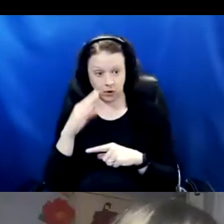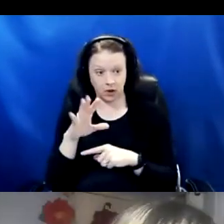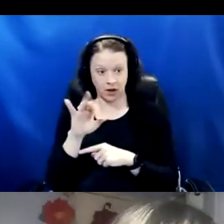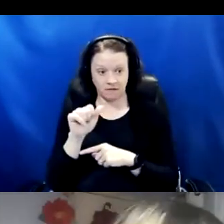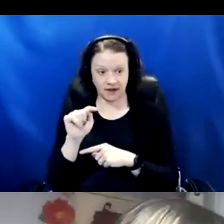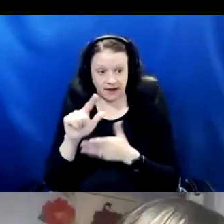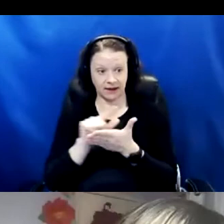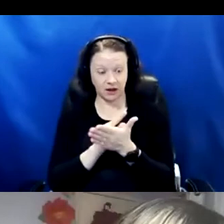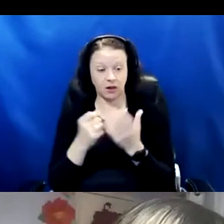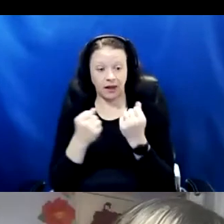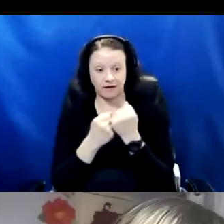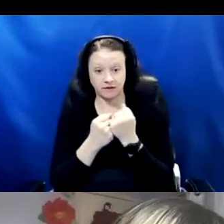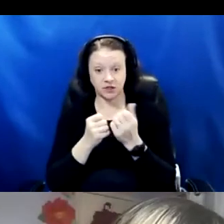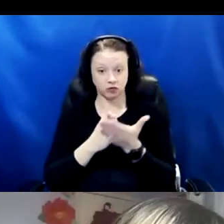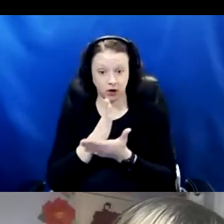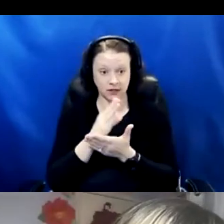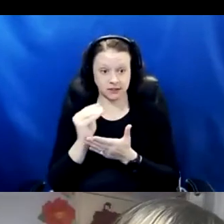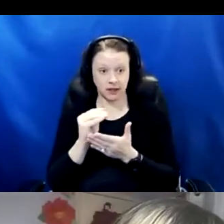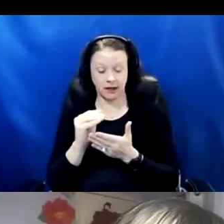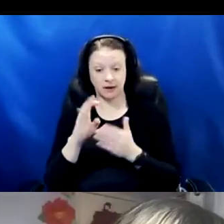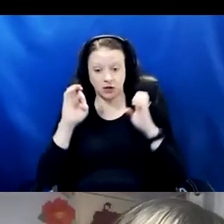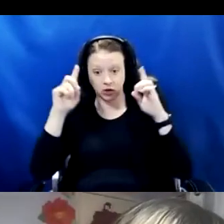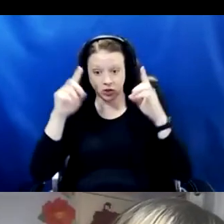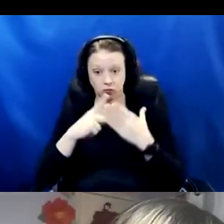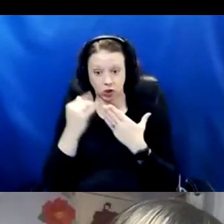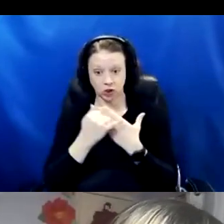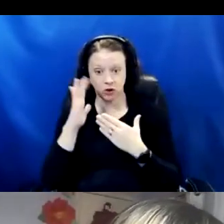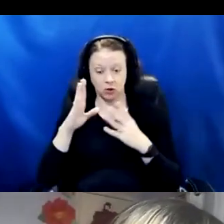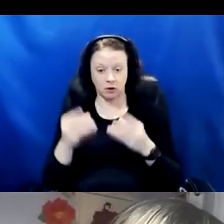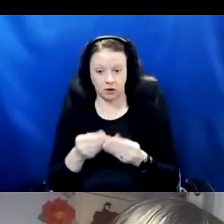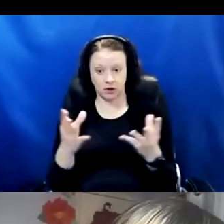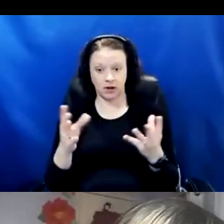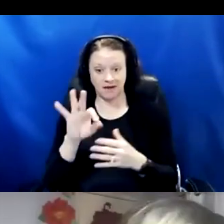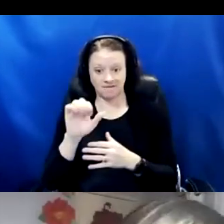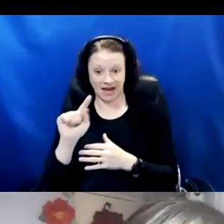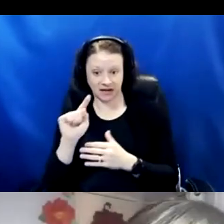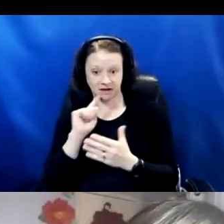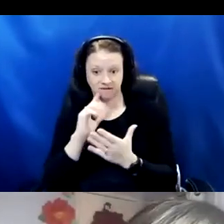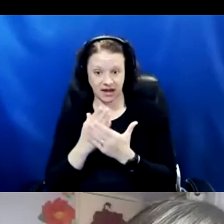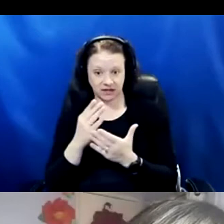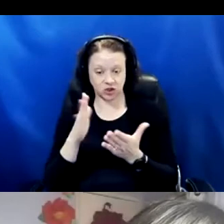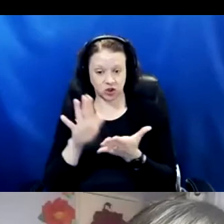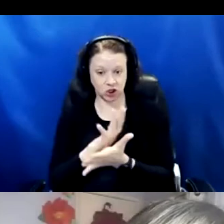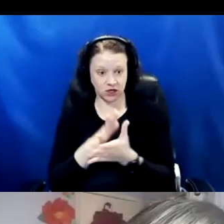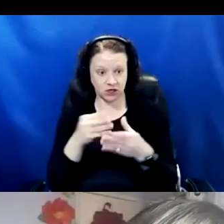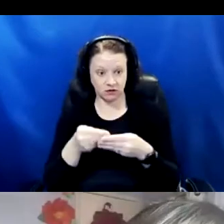Rights, and Education Project is going to be releasing a fat fact sheet. This will be coming very soon.